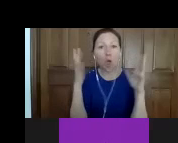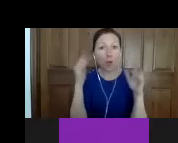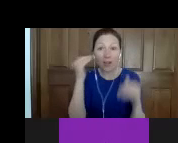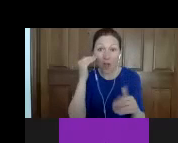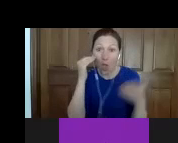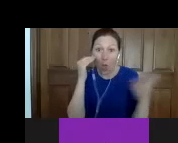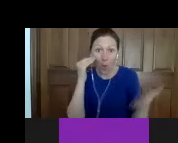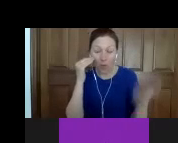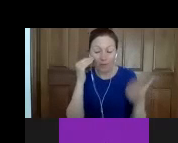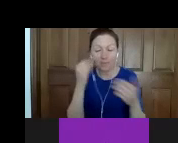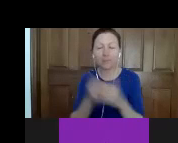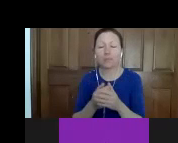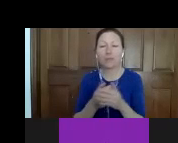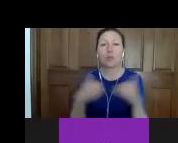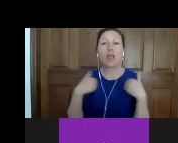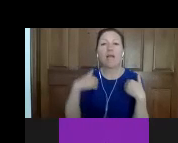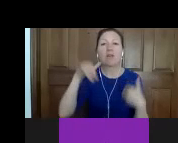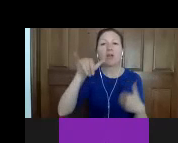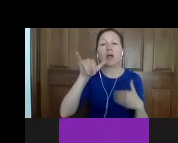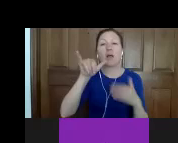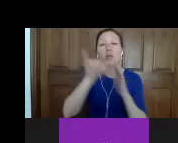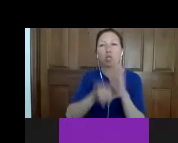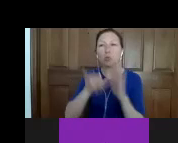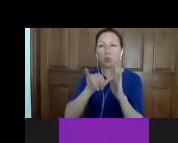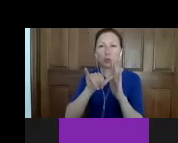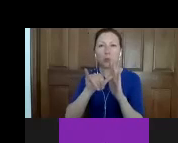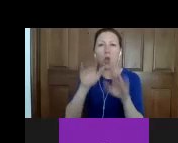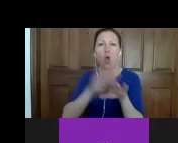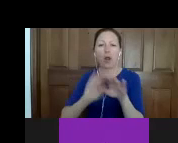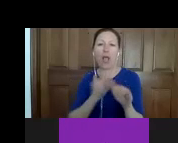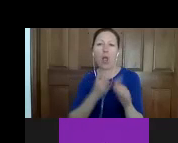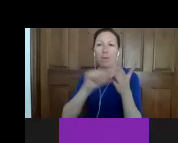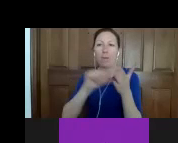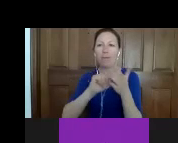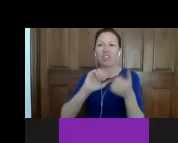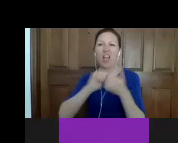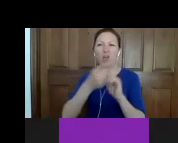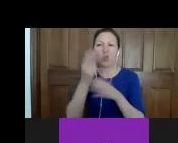page with Jim Bernie from Washington University talking about how to use LinkedIn and I recommend